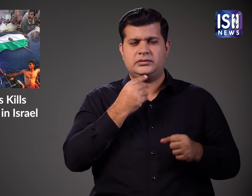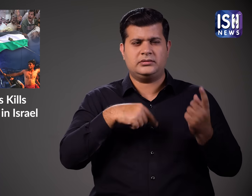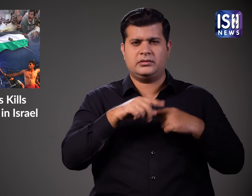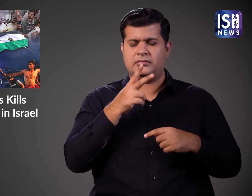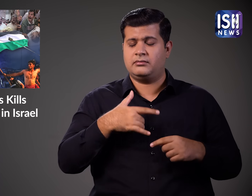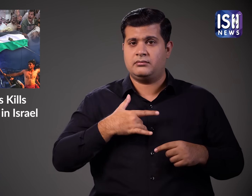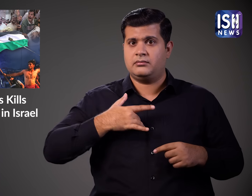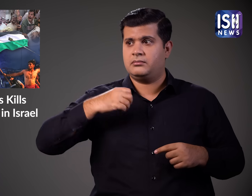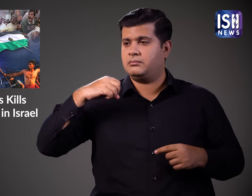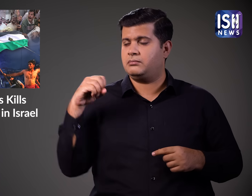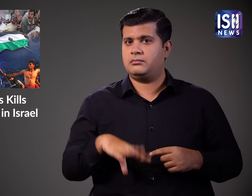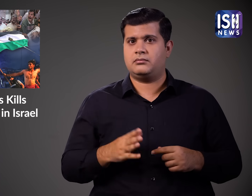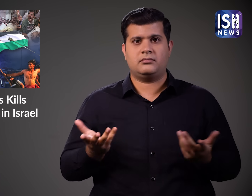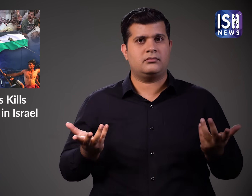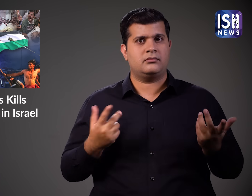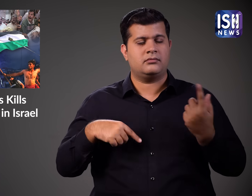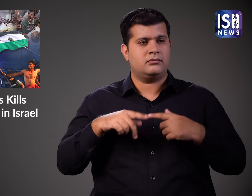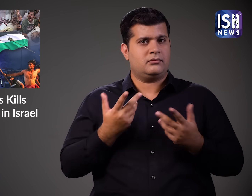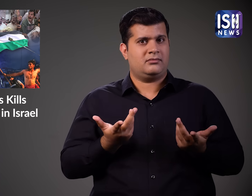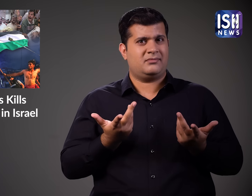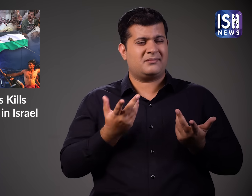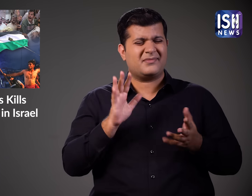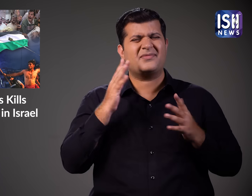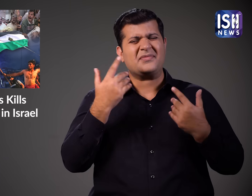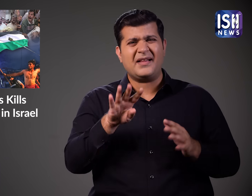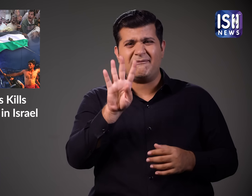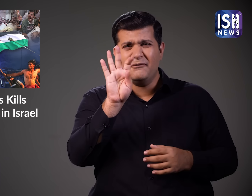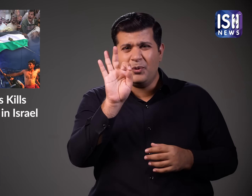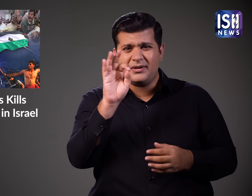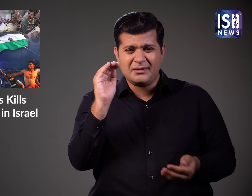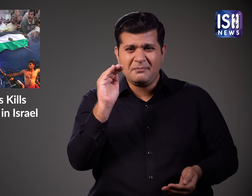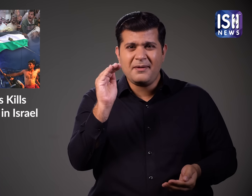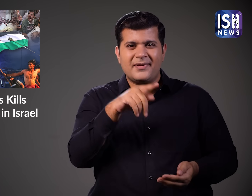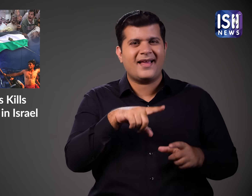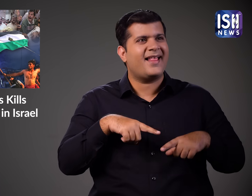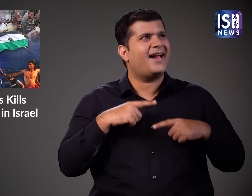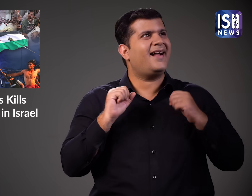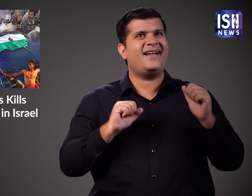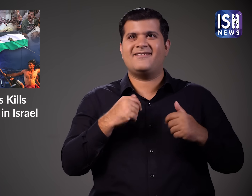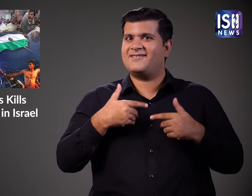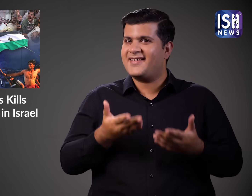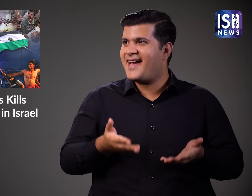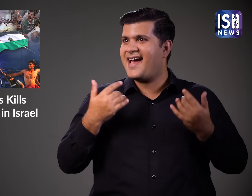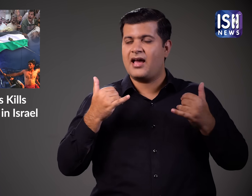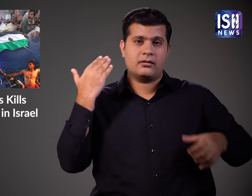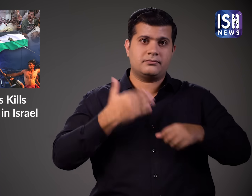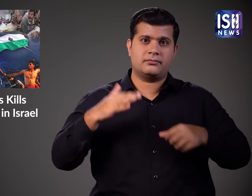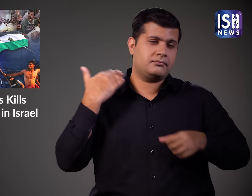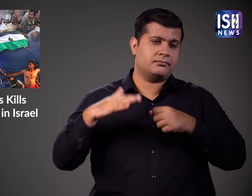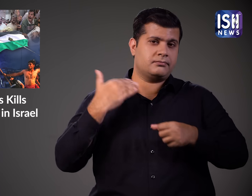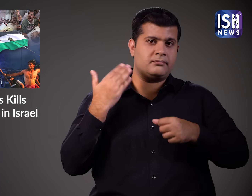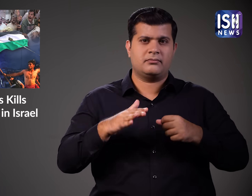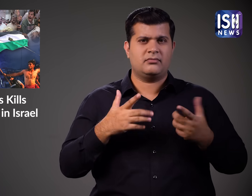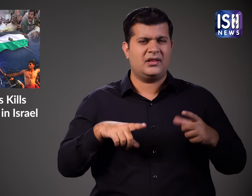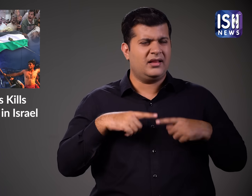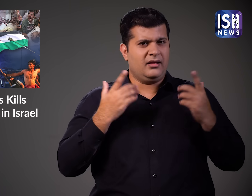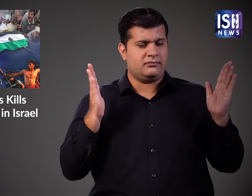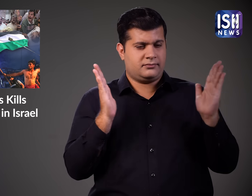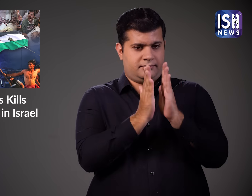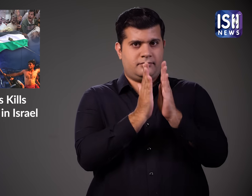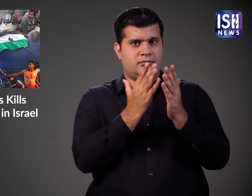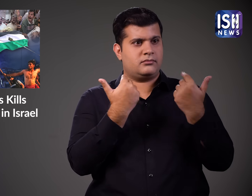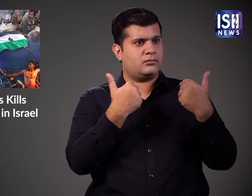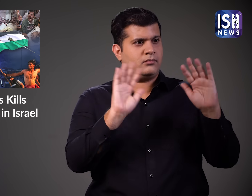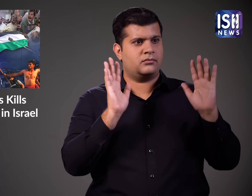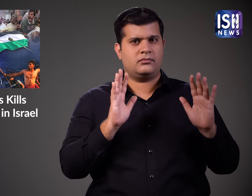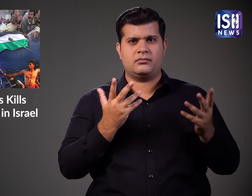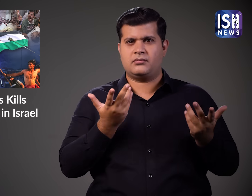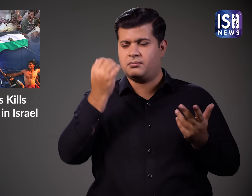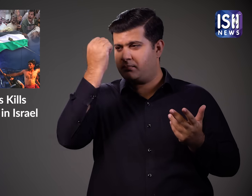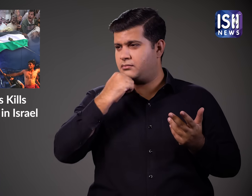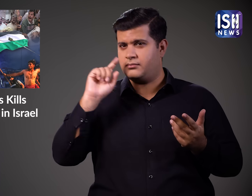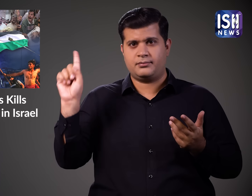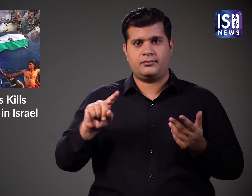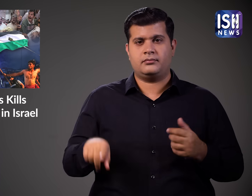The visuals were disturbing. 40 babies and children were killed and their lives cut short brutally. Hamas is inhuman.